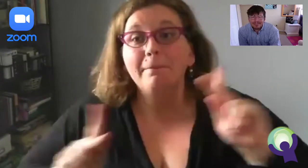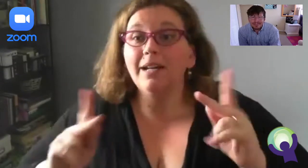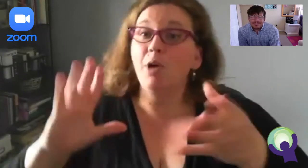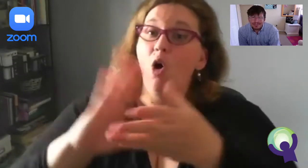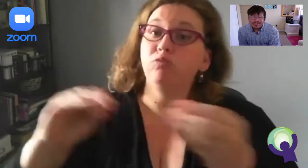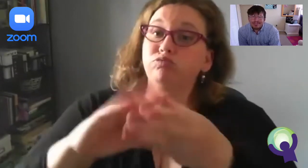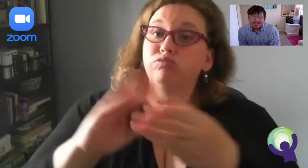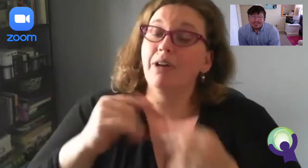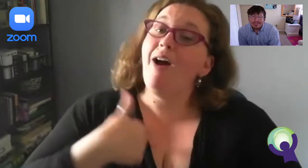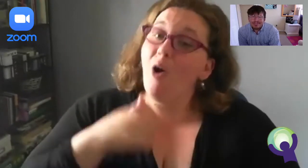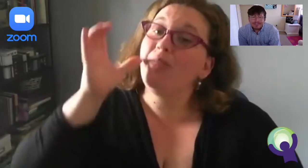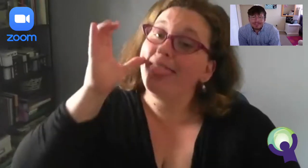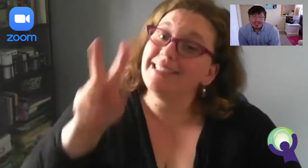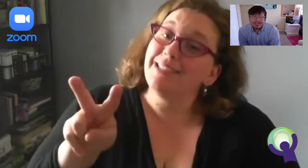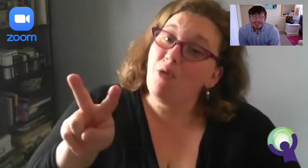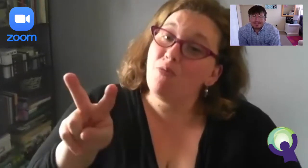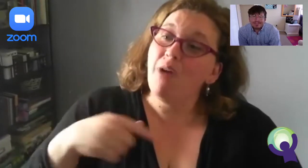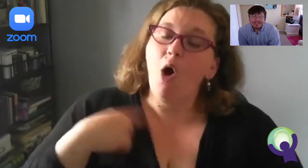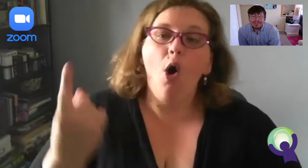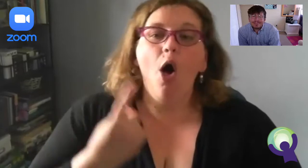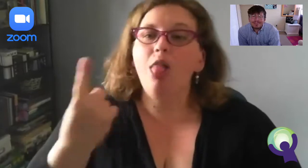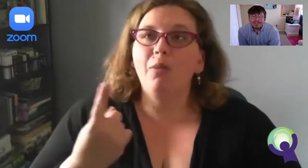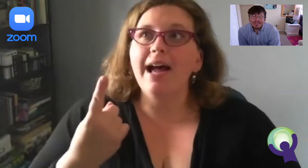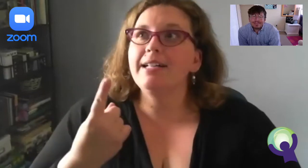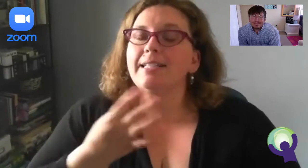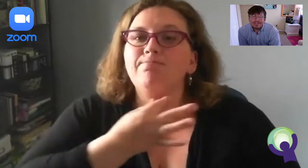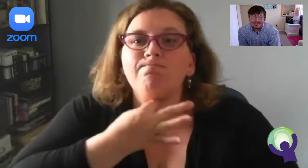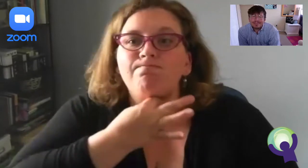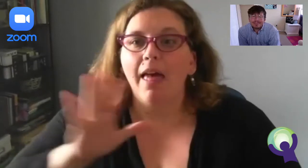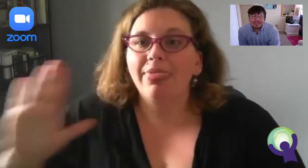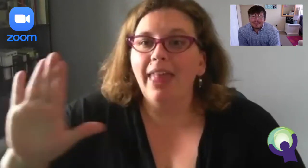listener. When people talk to me, I pay attention.